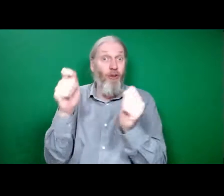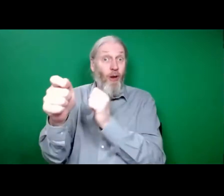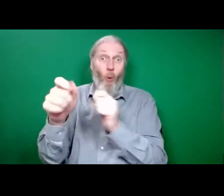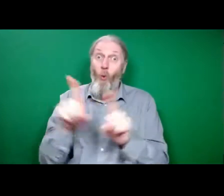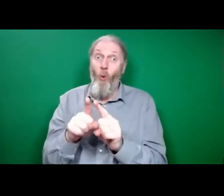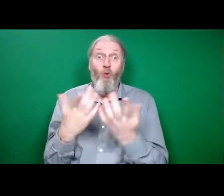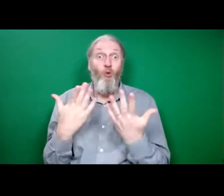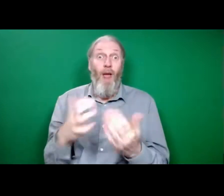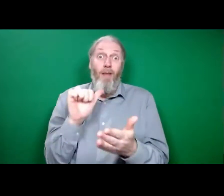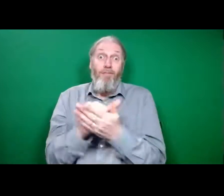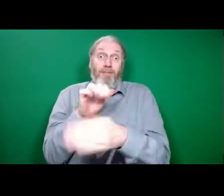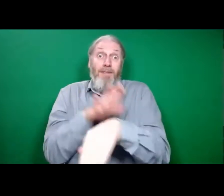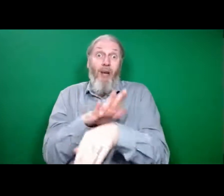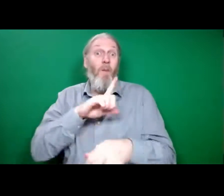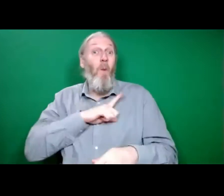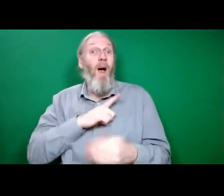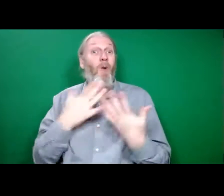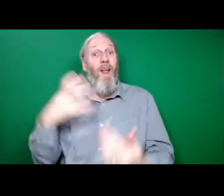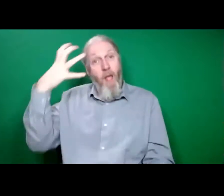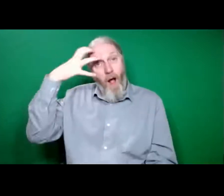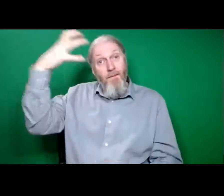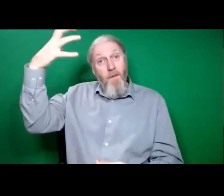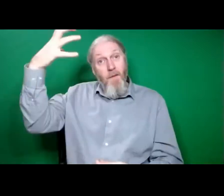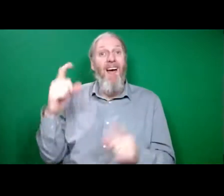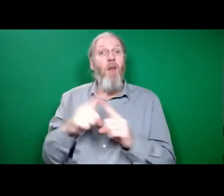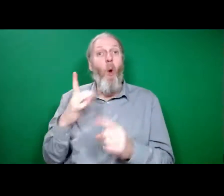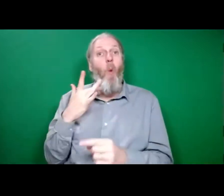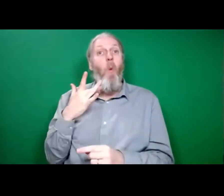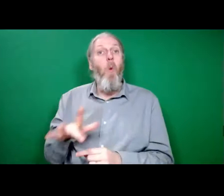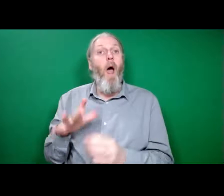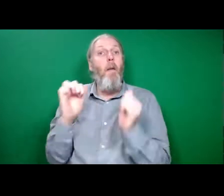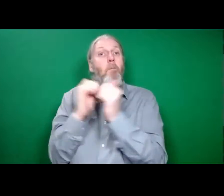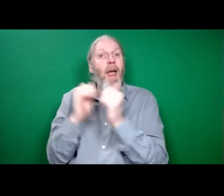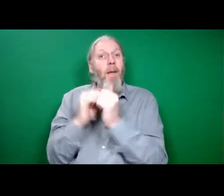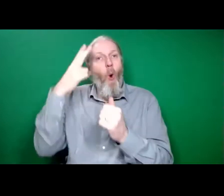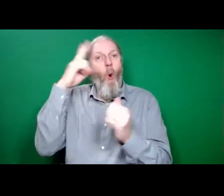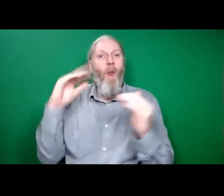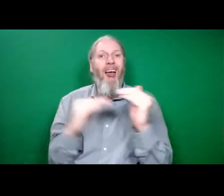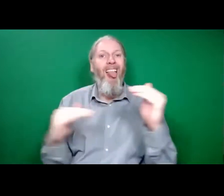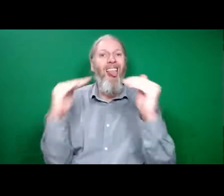from the Arts Council England. At Arts Council, we're really excited about this publication and its tangible